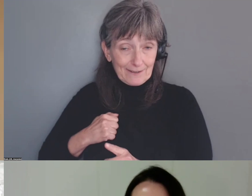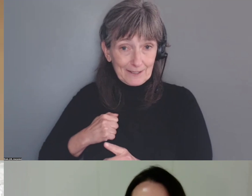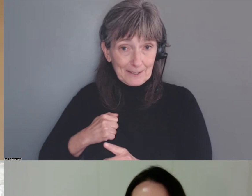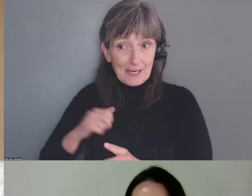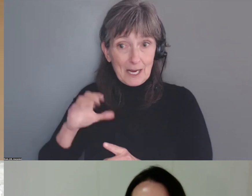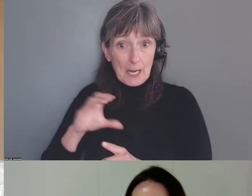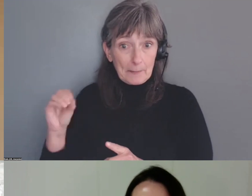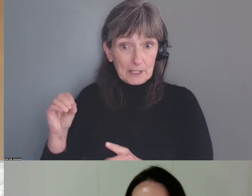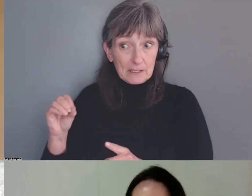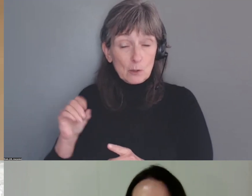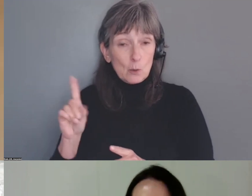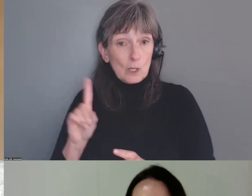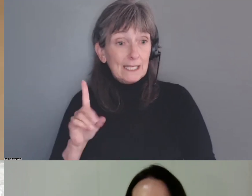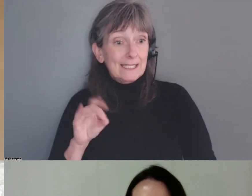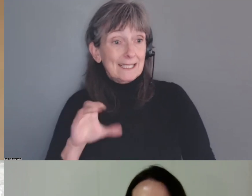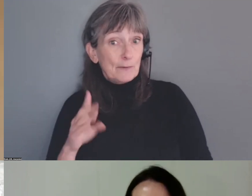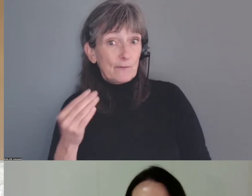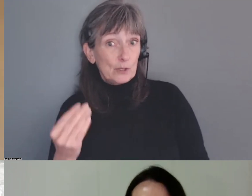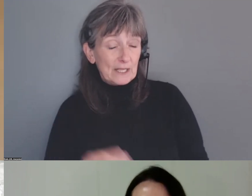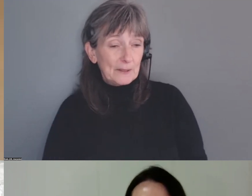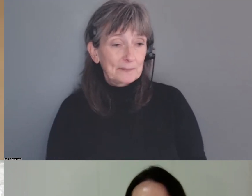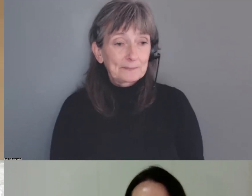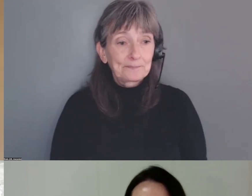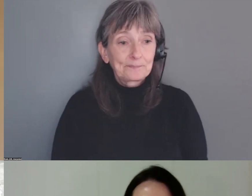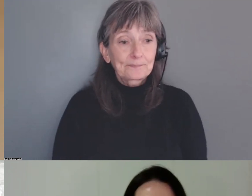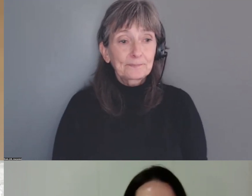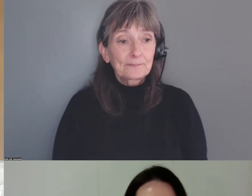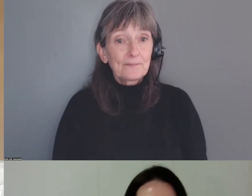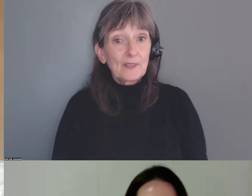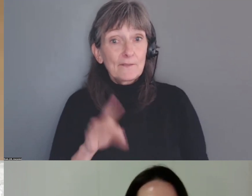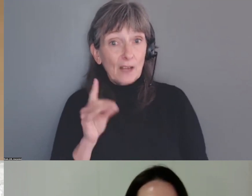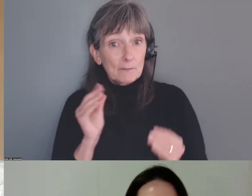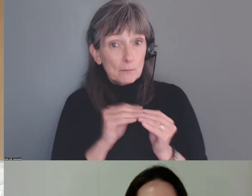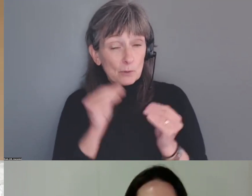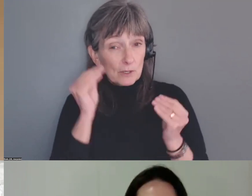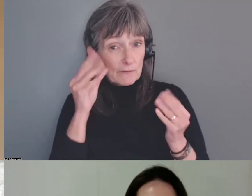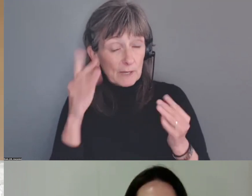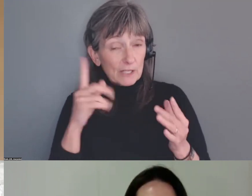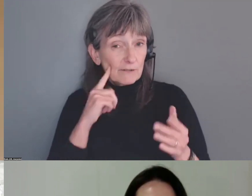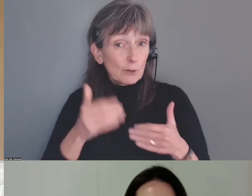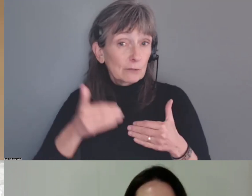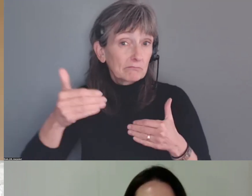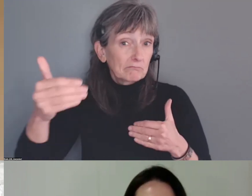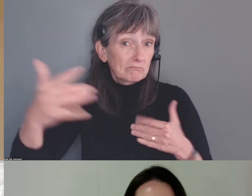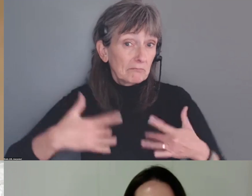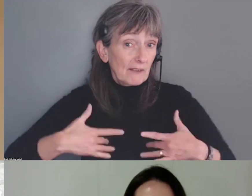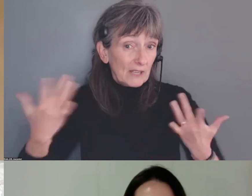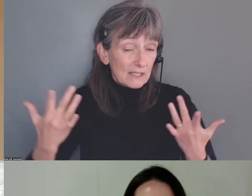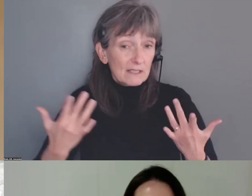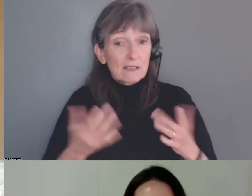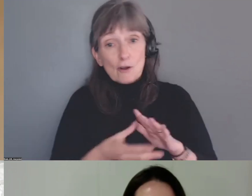the 14th. Find information about all upcoming events and recordings of previous sessions on